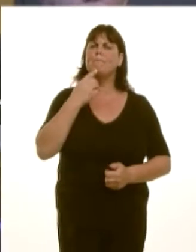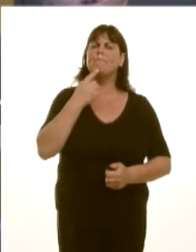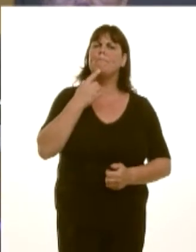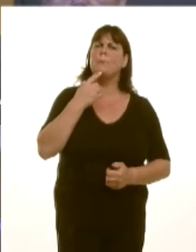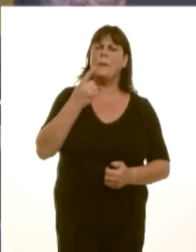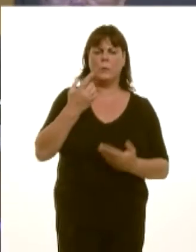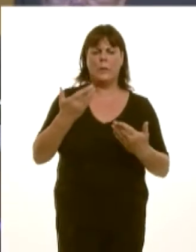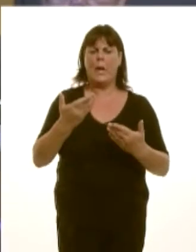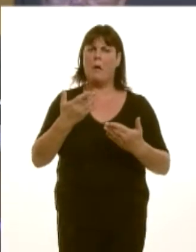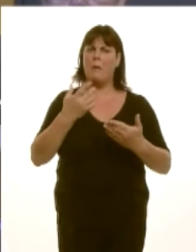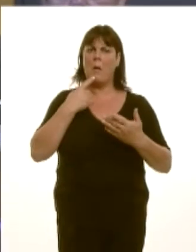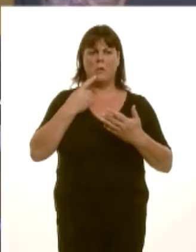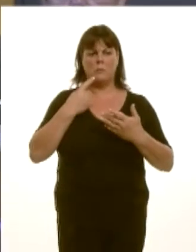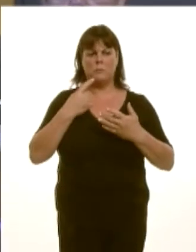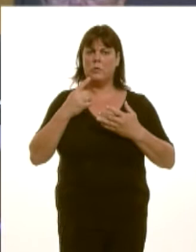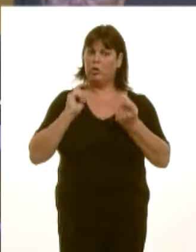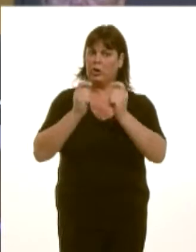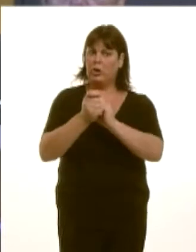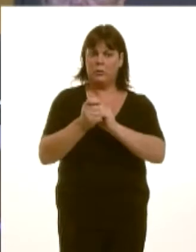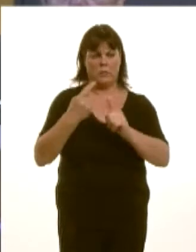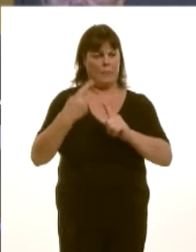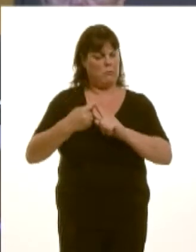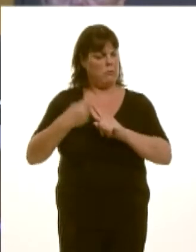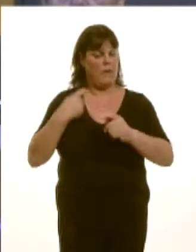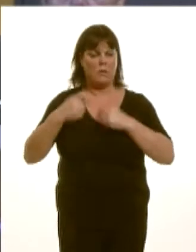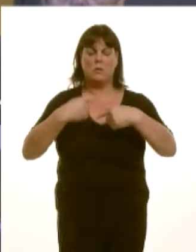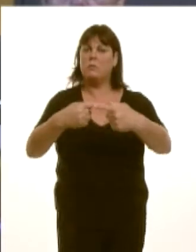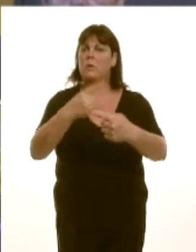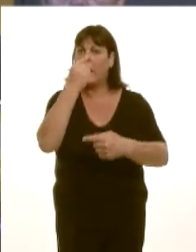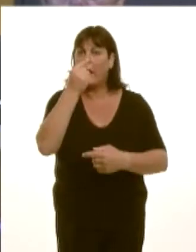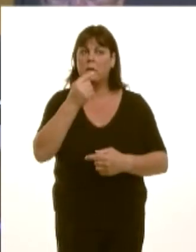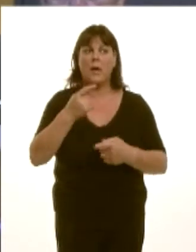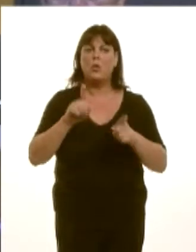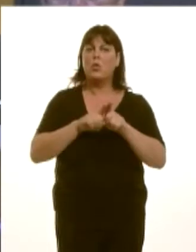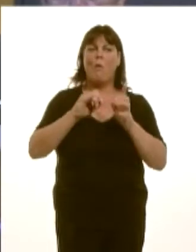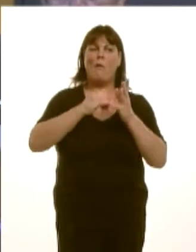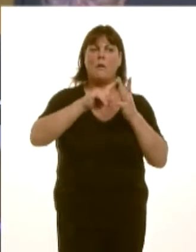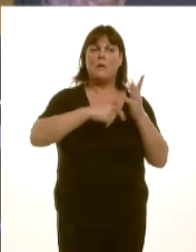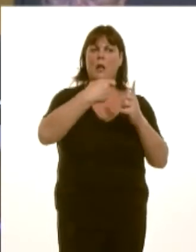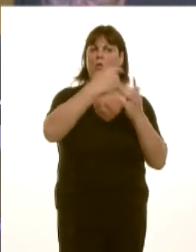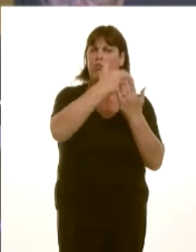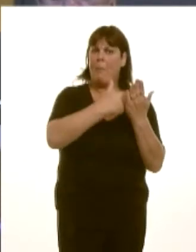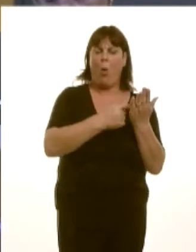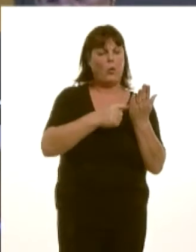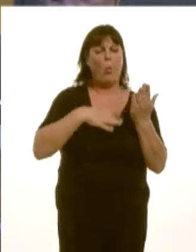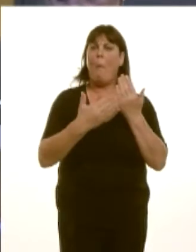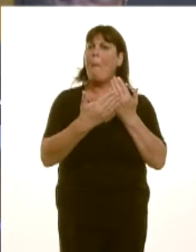possible change in pace, and the fact that you want to go beyond the Silk recommendations in terms of powers for Wales.